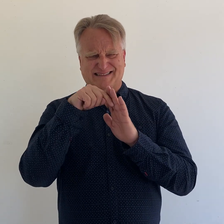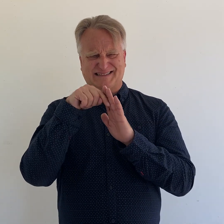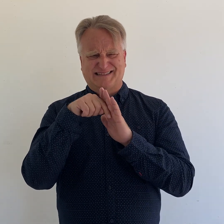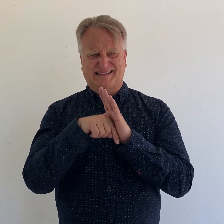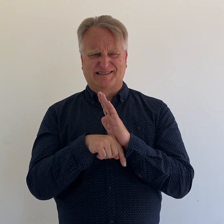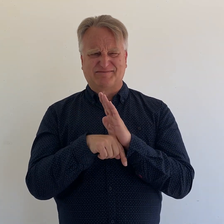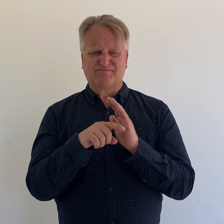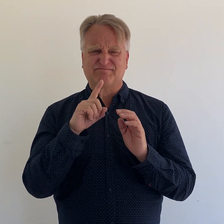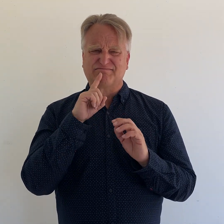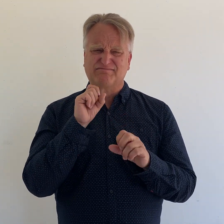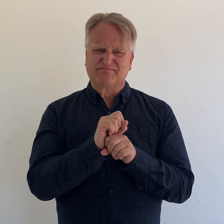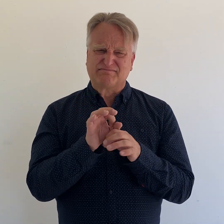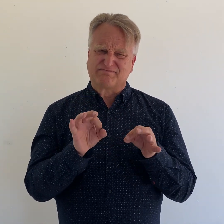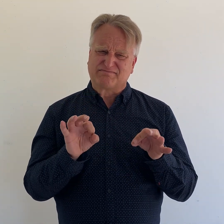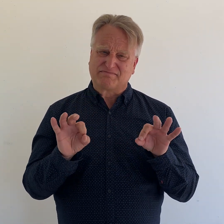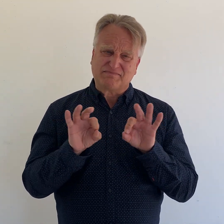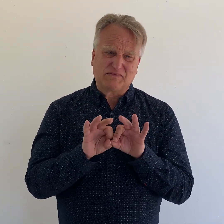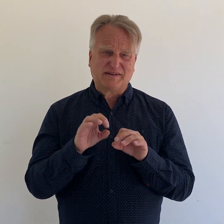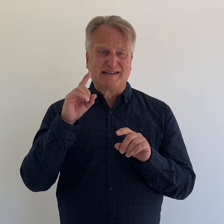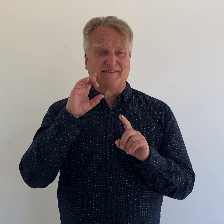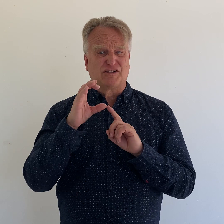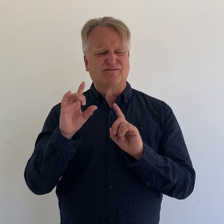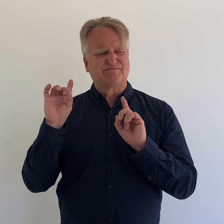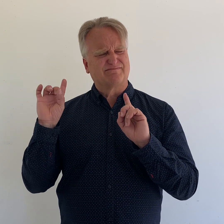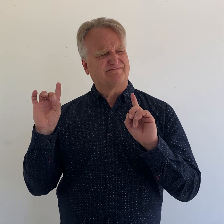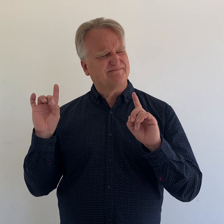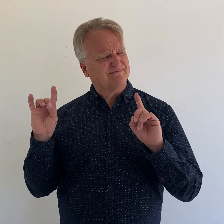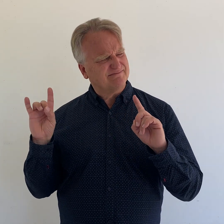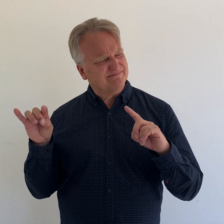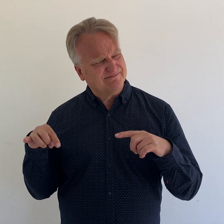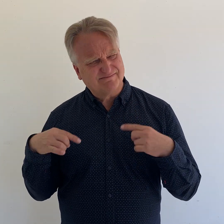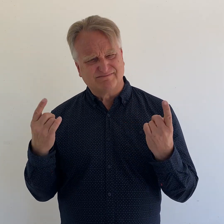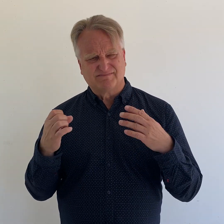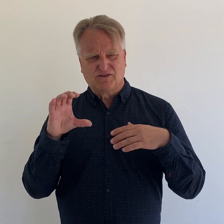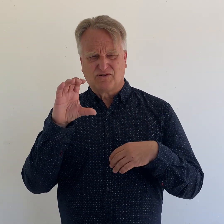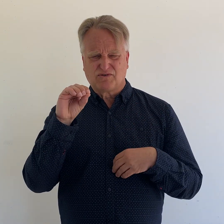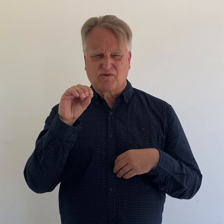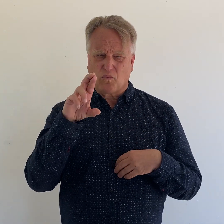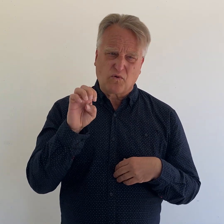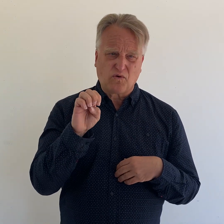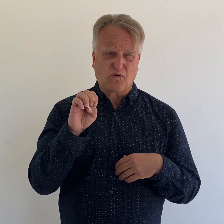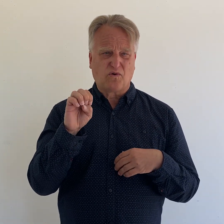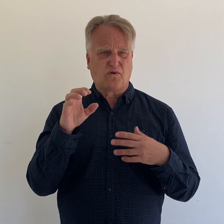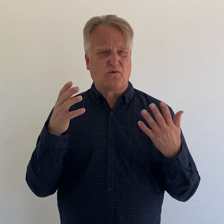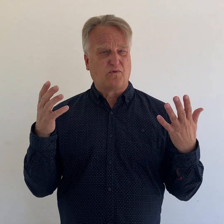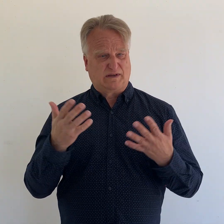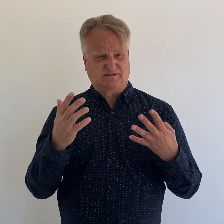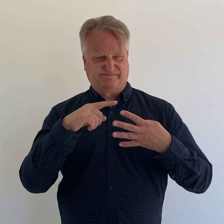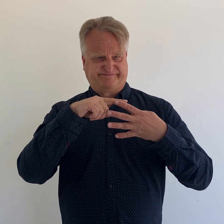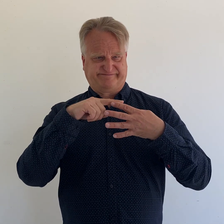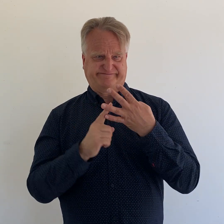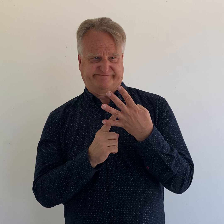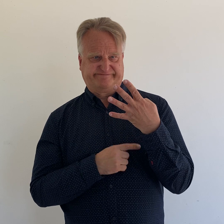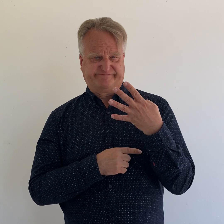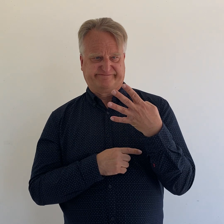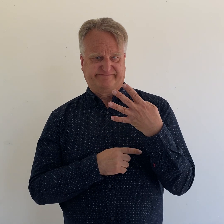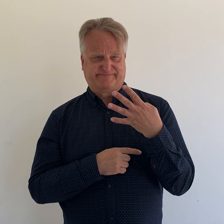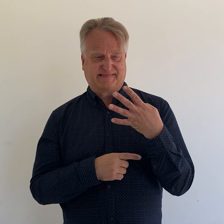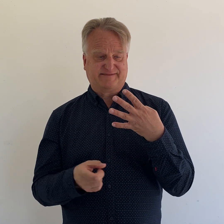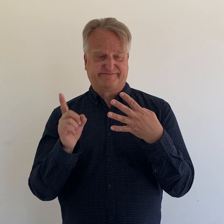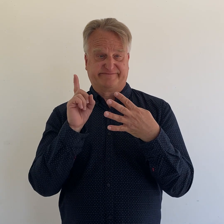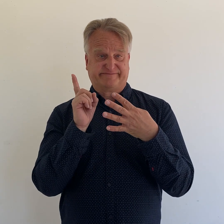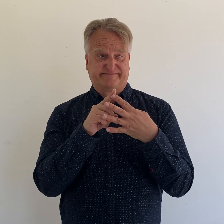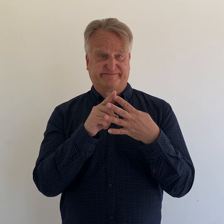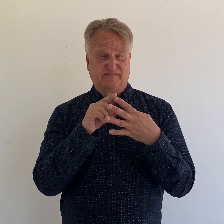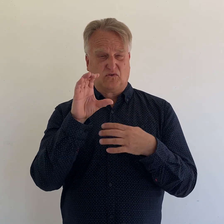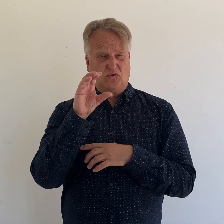it is necessary to understand what the deep elements are as they reflect the core values of Deaf people have been in place for over 100 years and continue to this day.